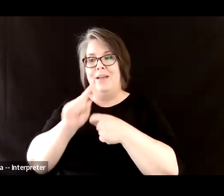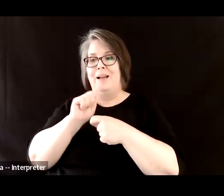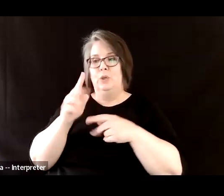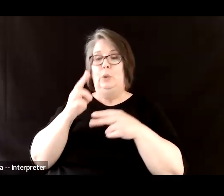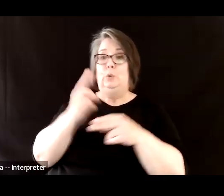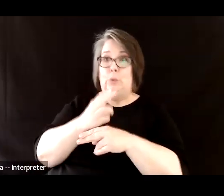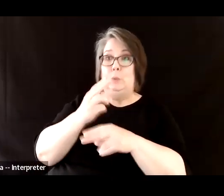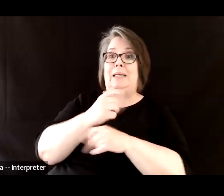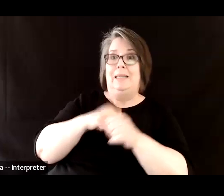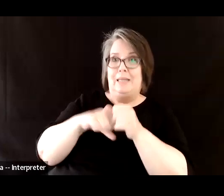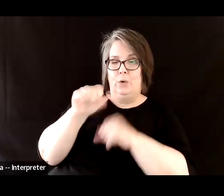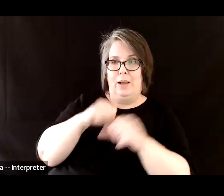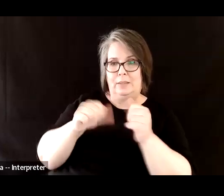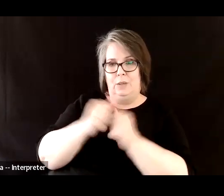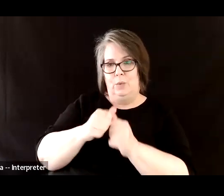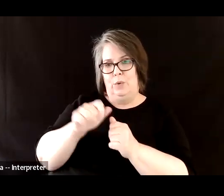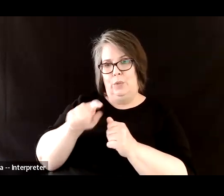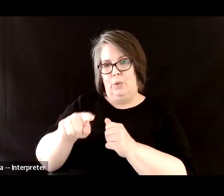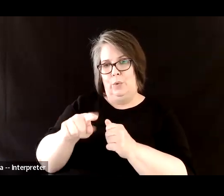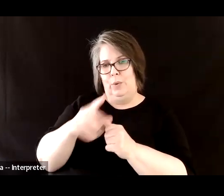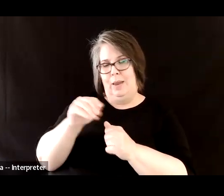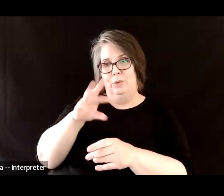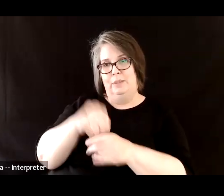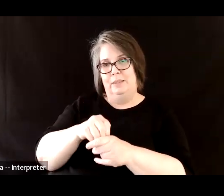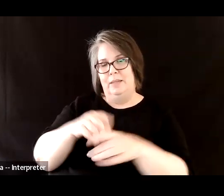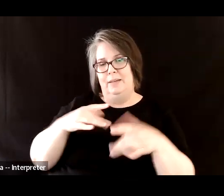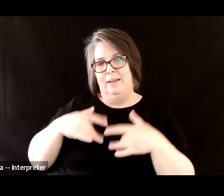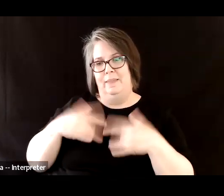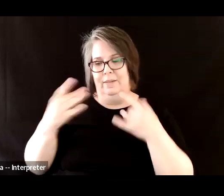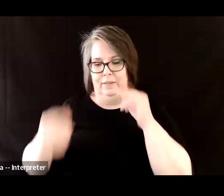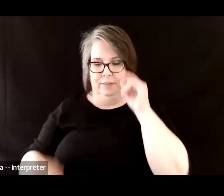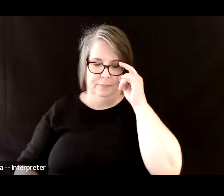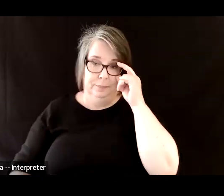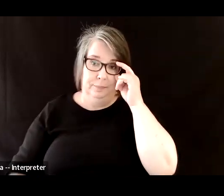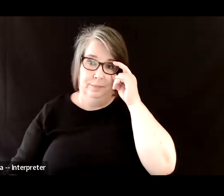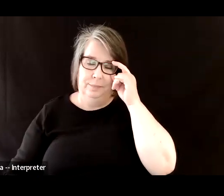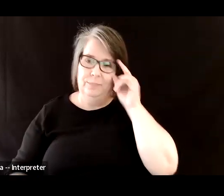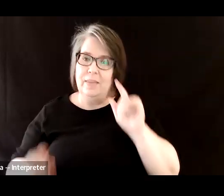And participate in the event. And give them multiple modes of